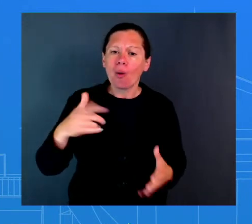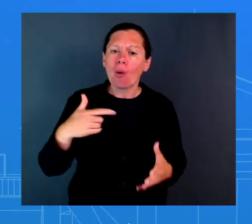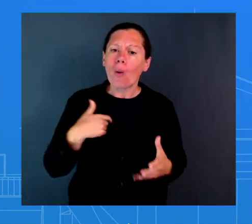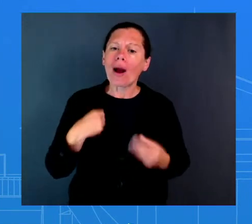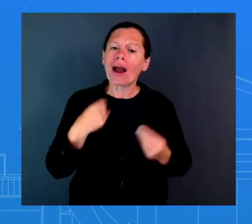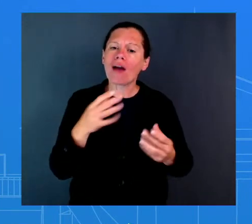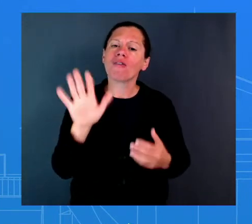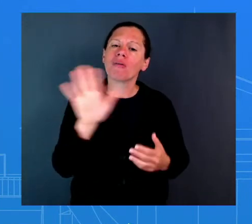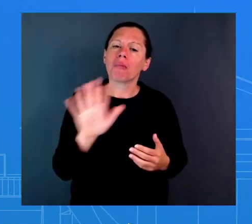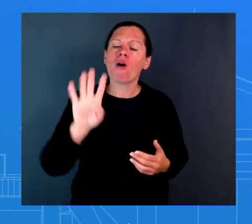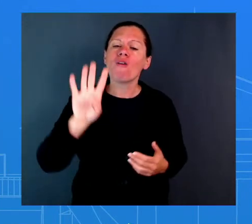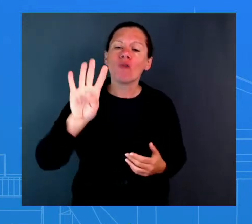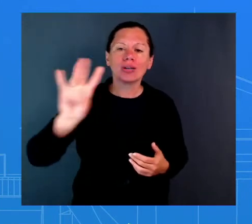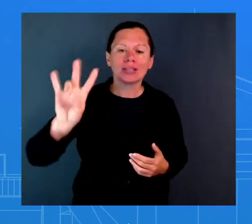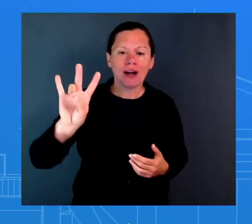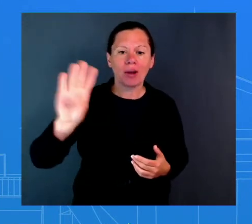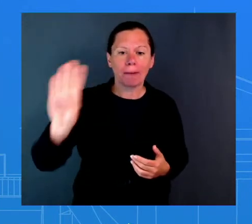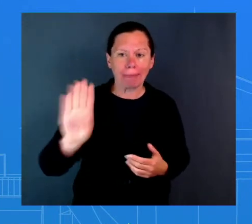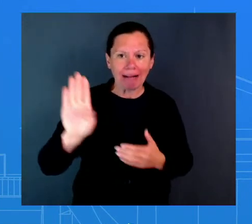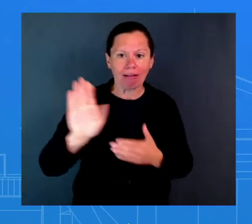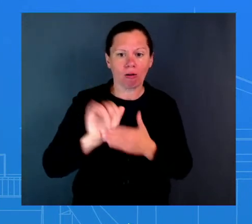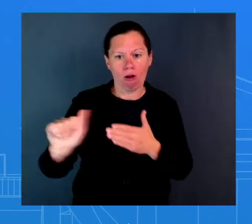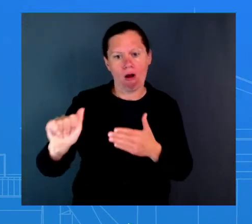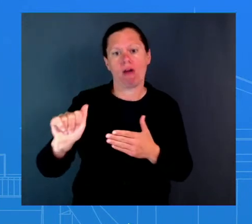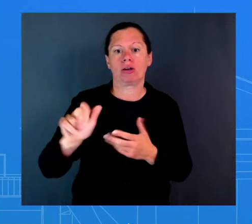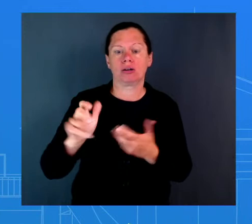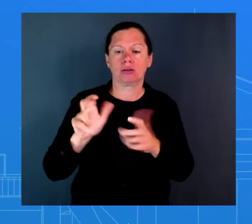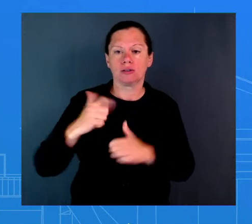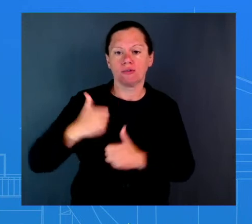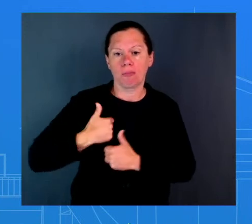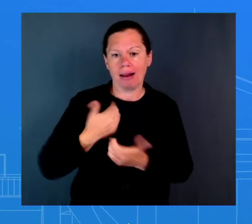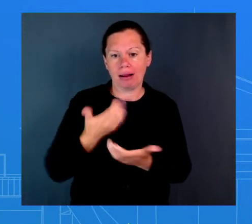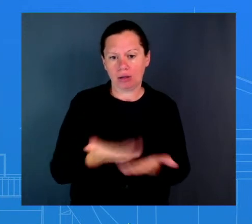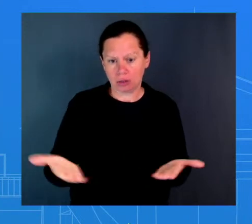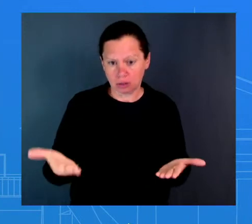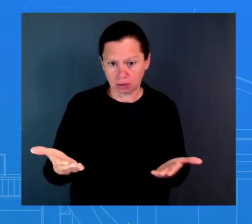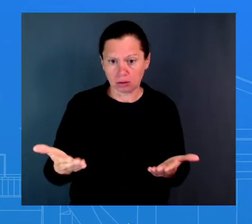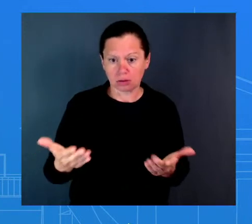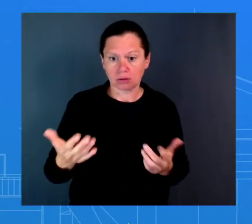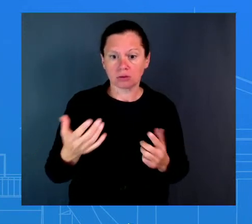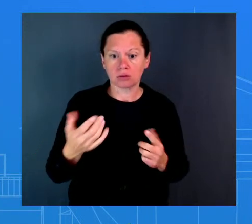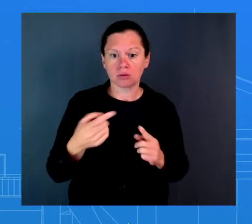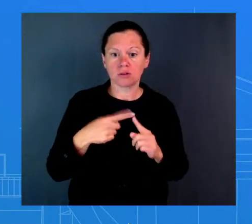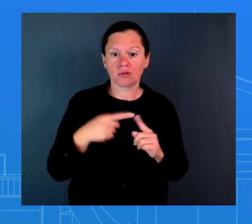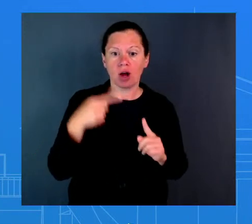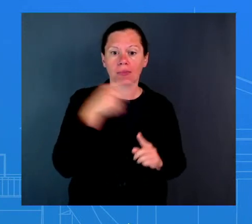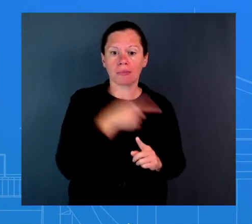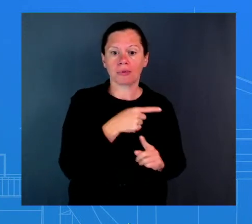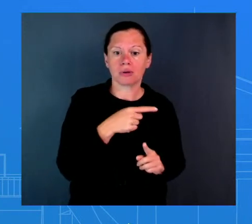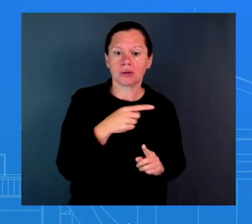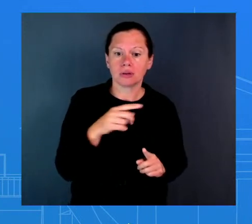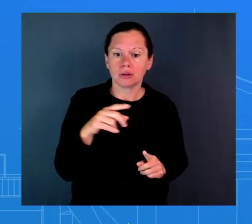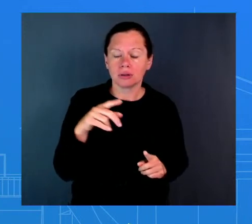between PDA and USAI; roughly $1- to $1.5 billion per month in direct budget support